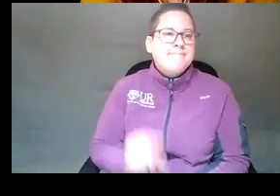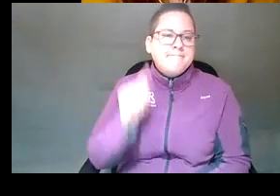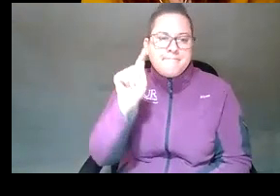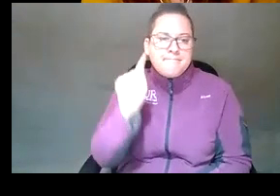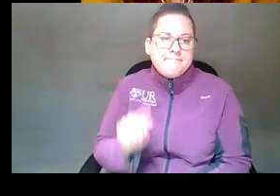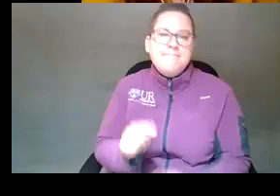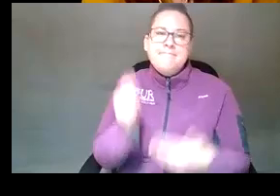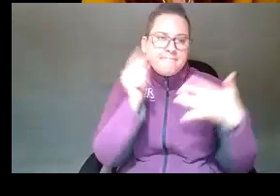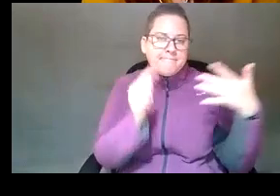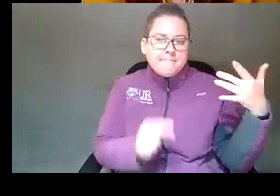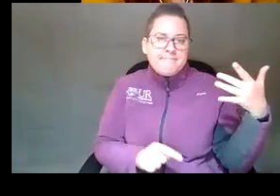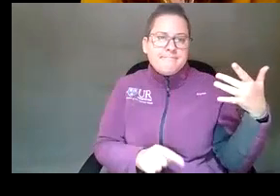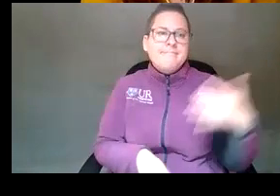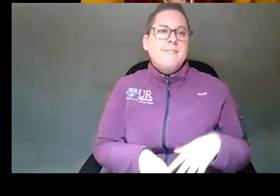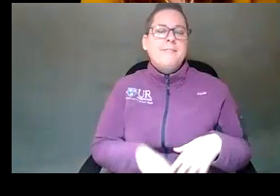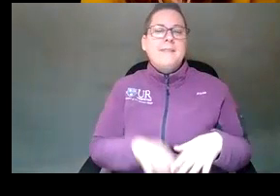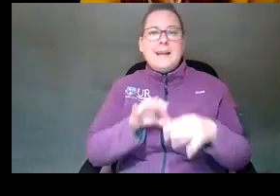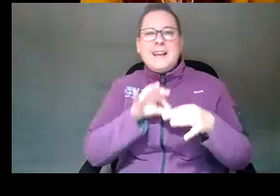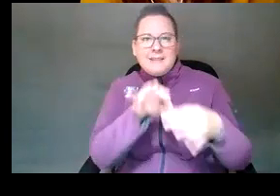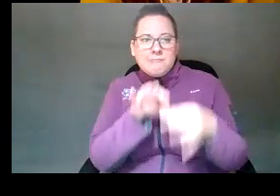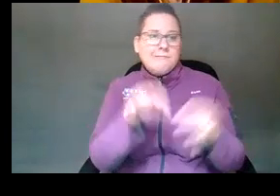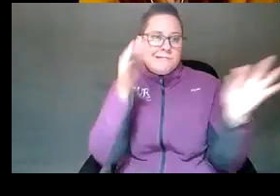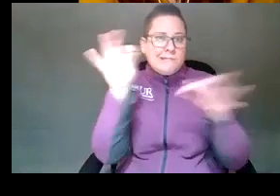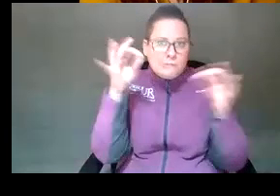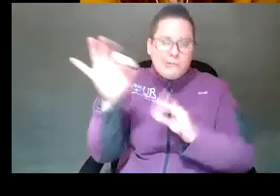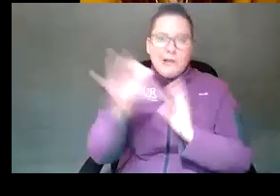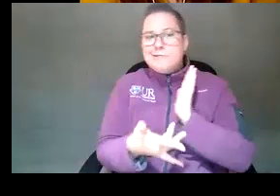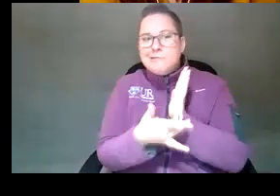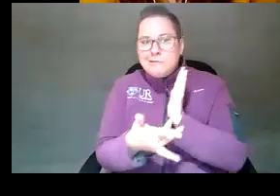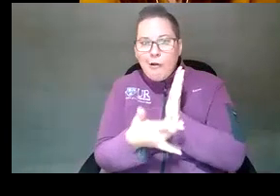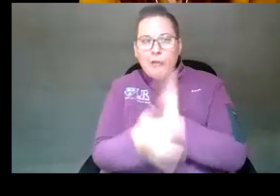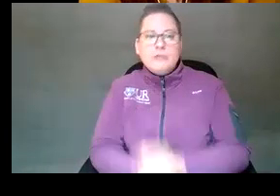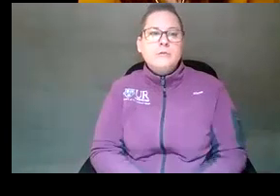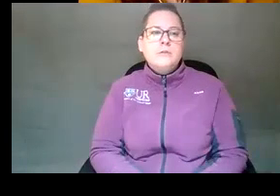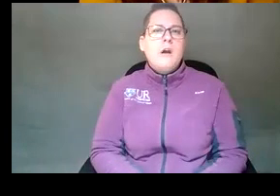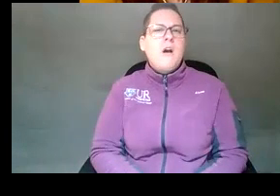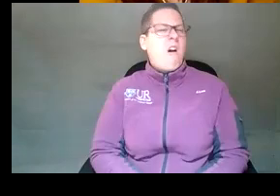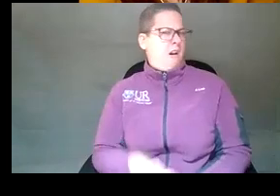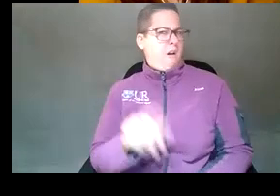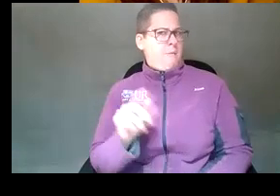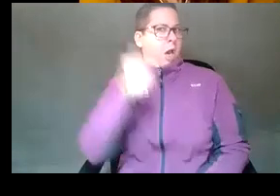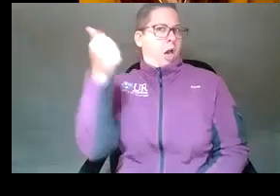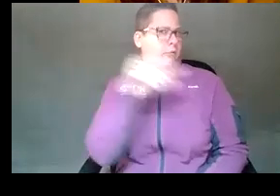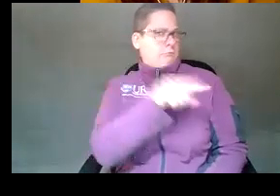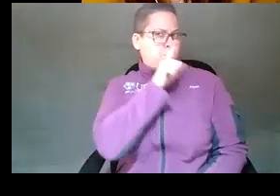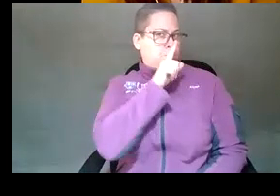to engagement and technology but some different things also came up so things like distractions